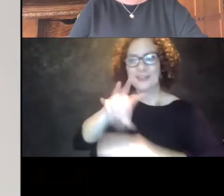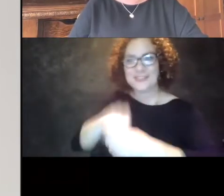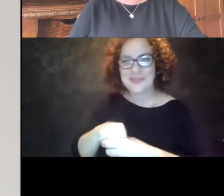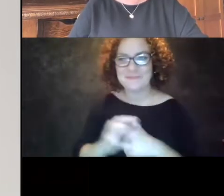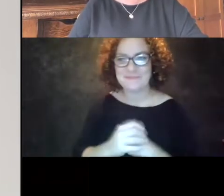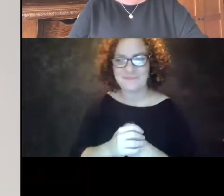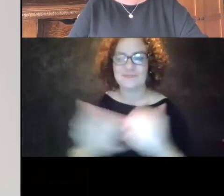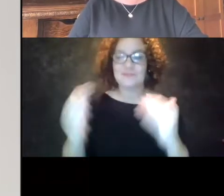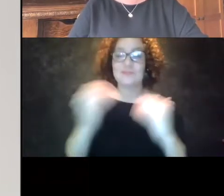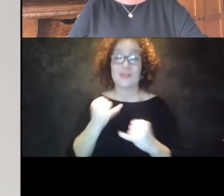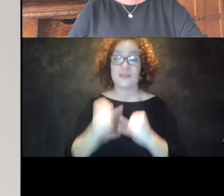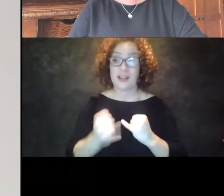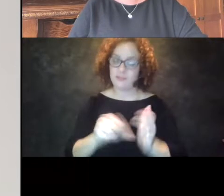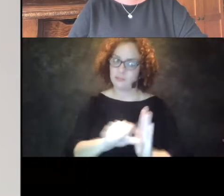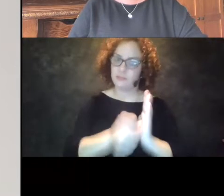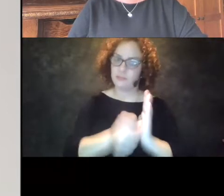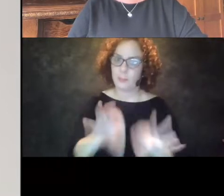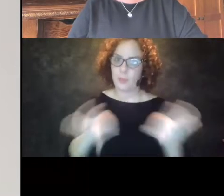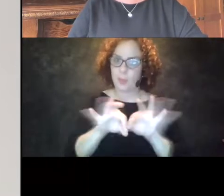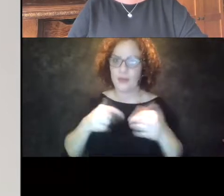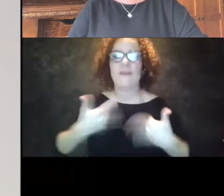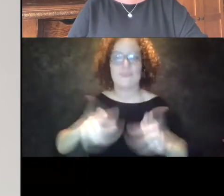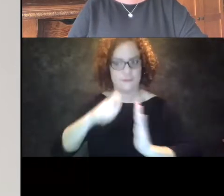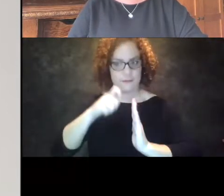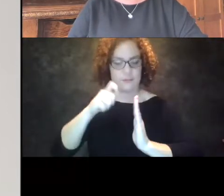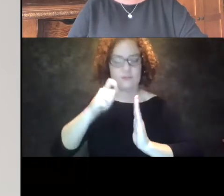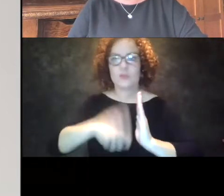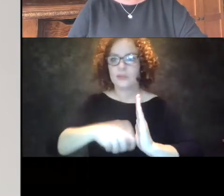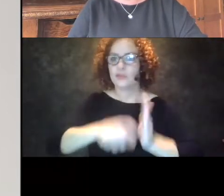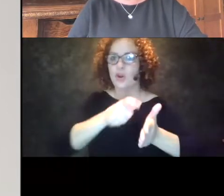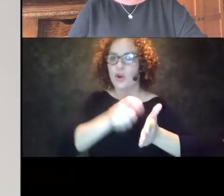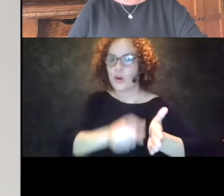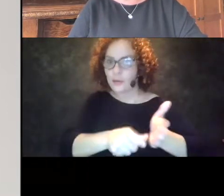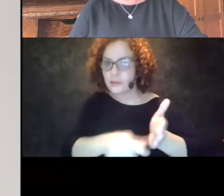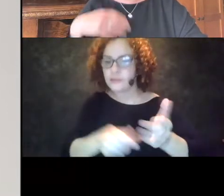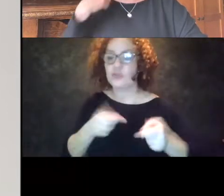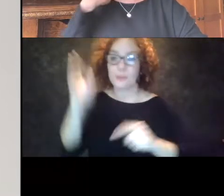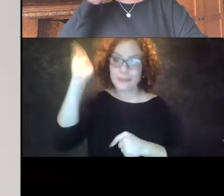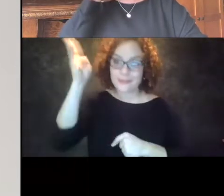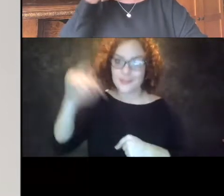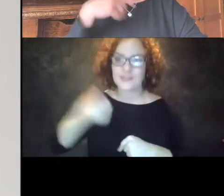some articles about and I've talked about a lot in different presentations is just the